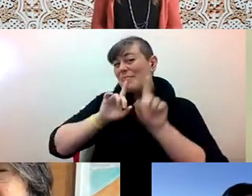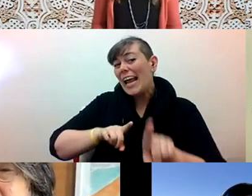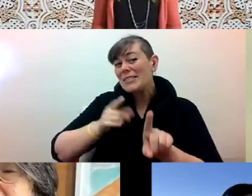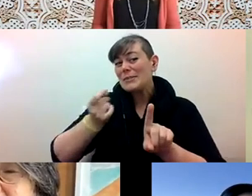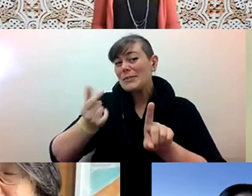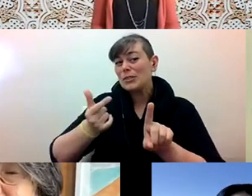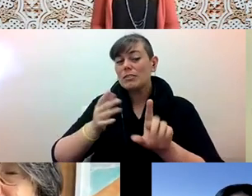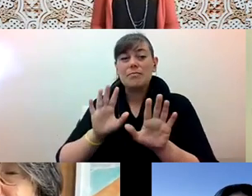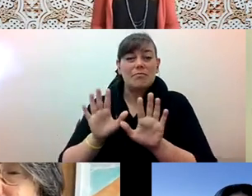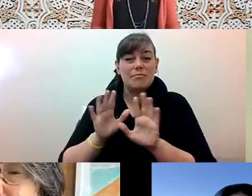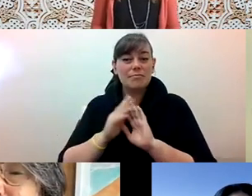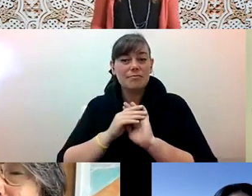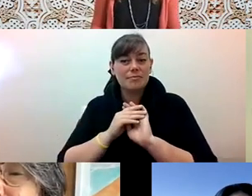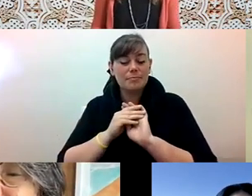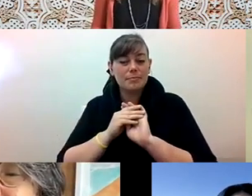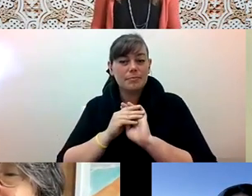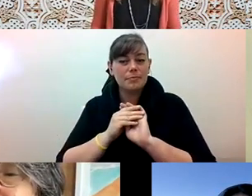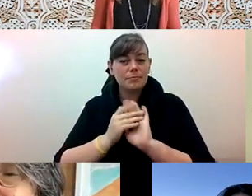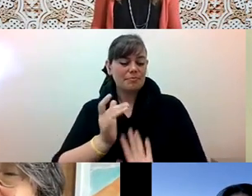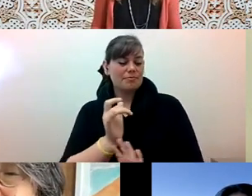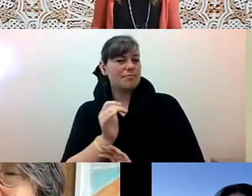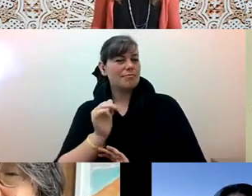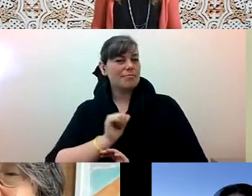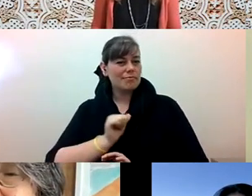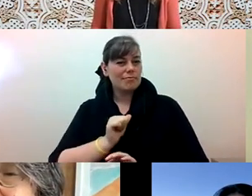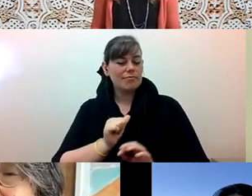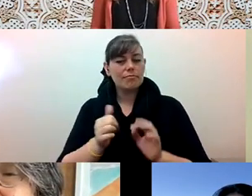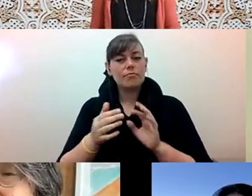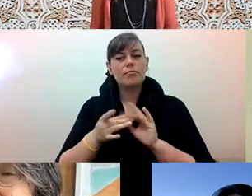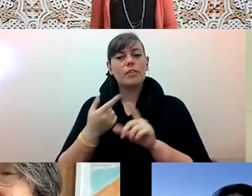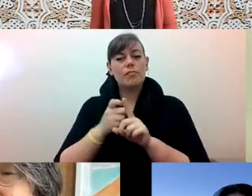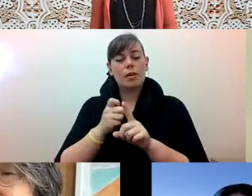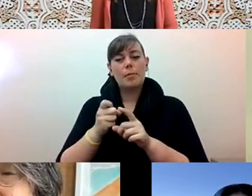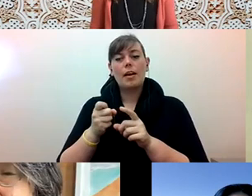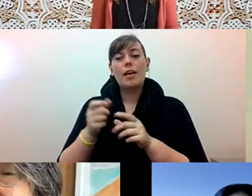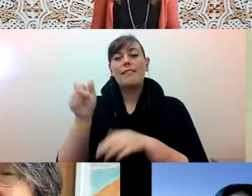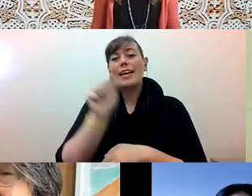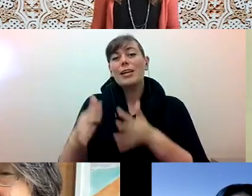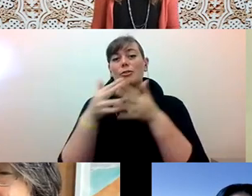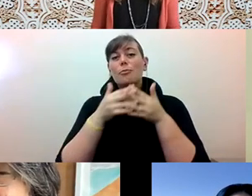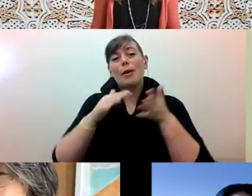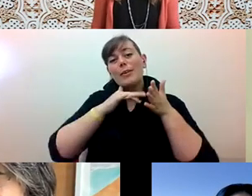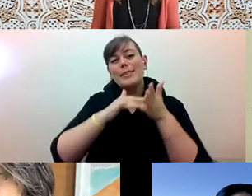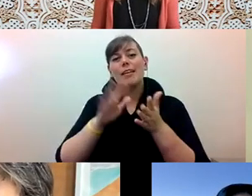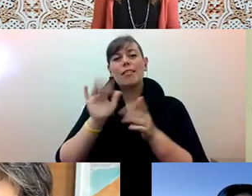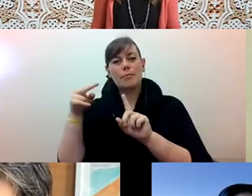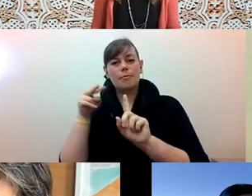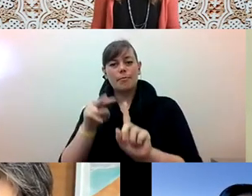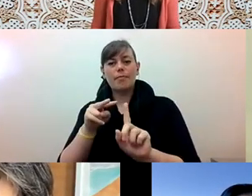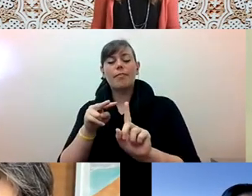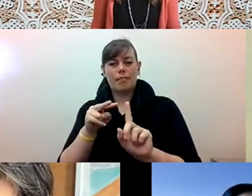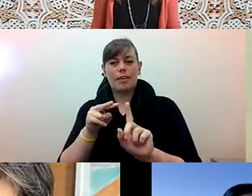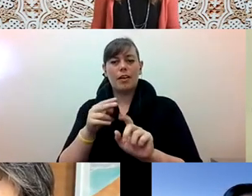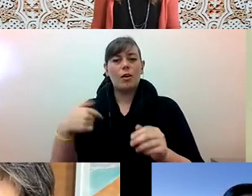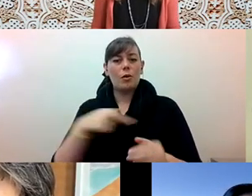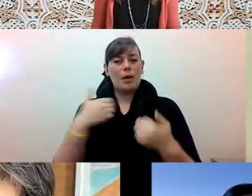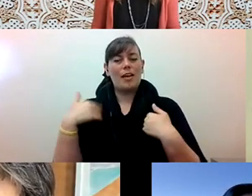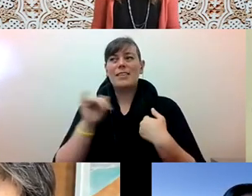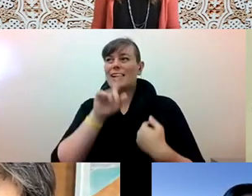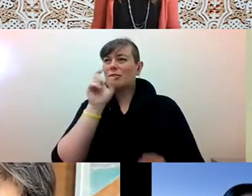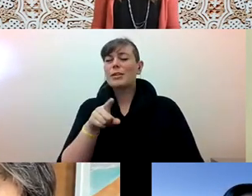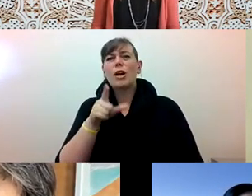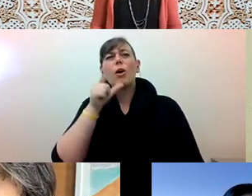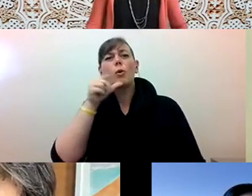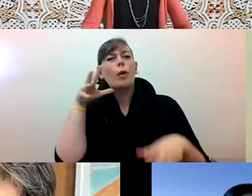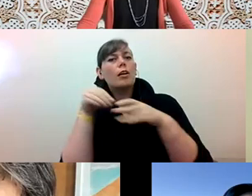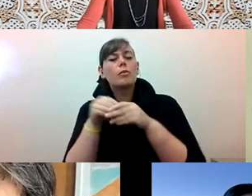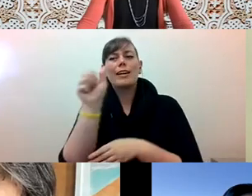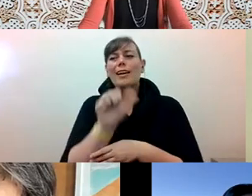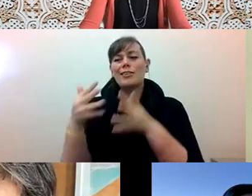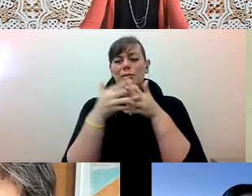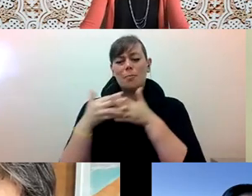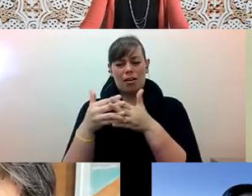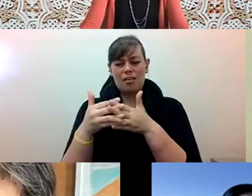Diane Fujino: unless... and you know I'm speaking about this from an Asian American Studies perspective because there is the question of who belongs to Asian America, right? Who/what constitutes Asian America?